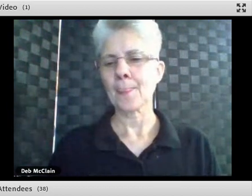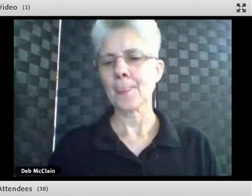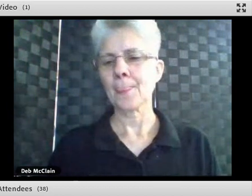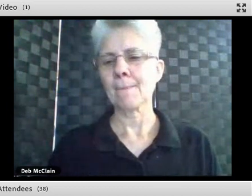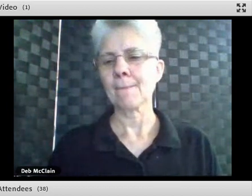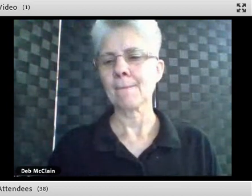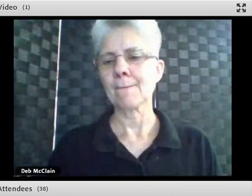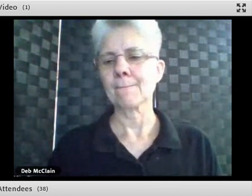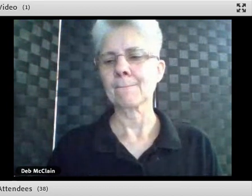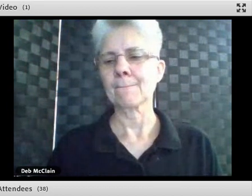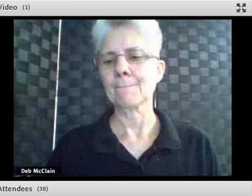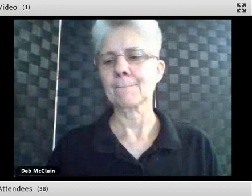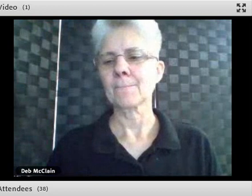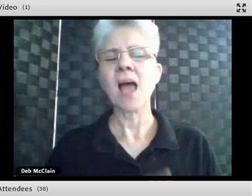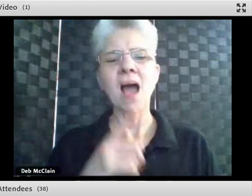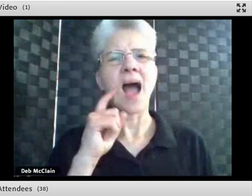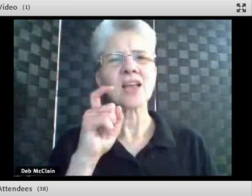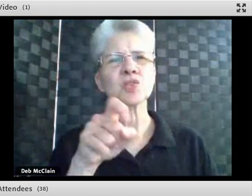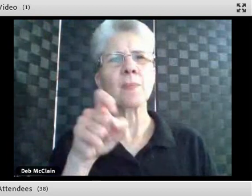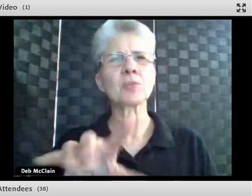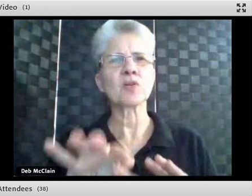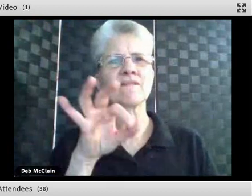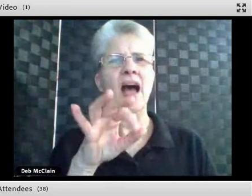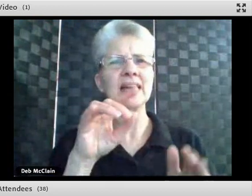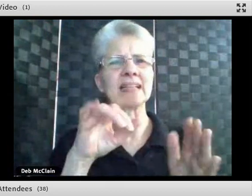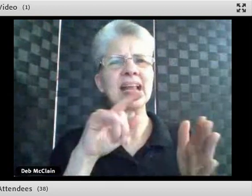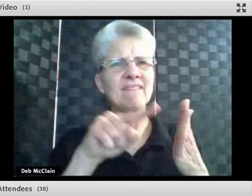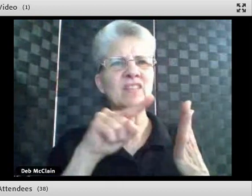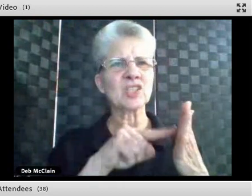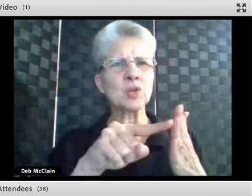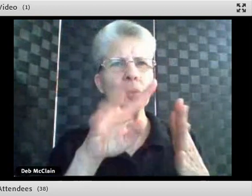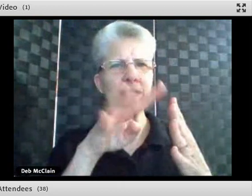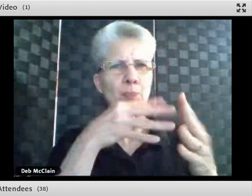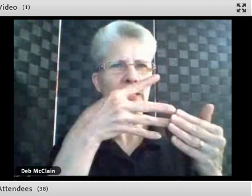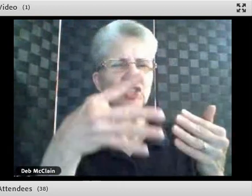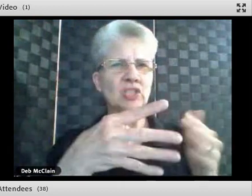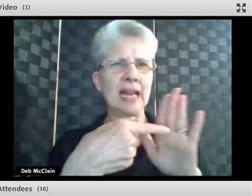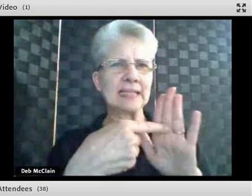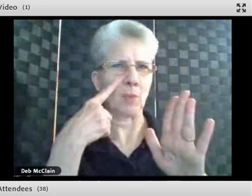I should be able to dig up an inventory spreadsheet example.